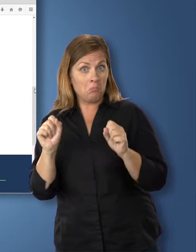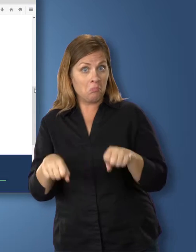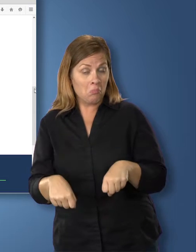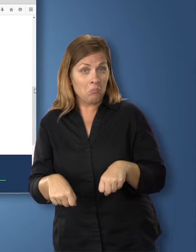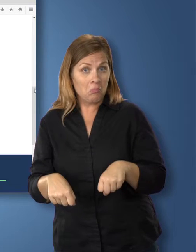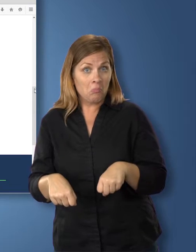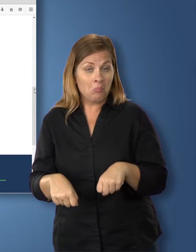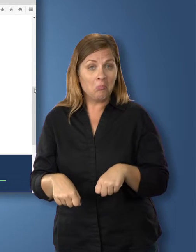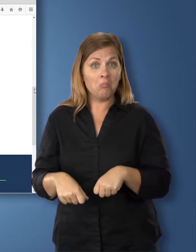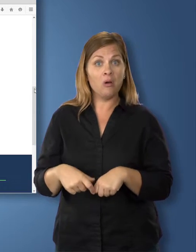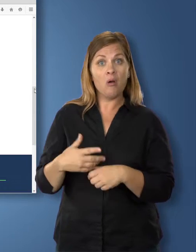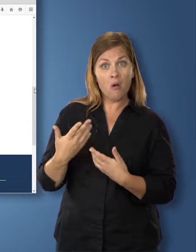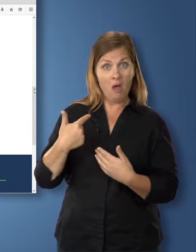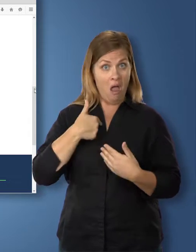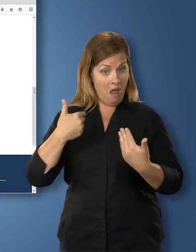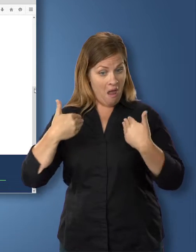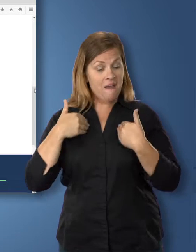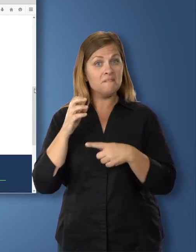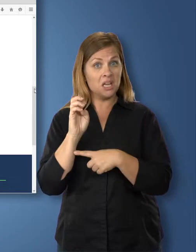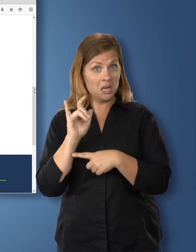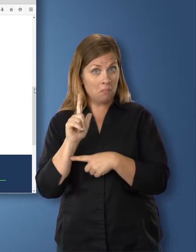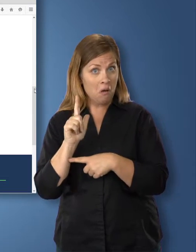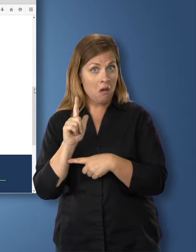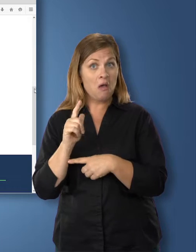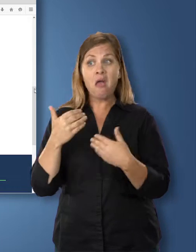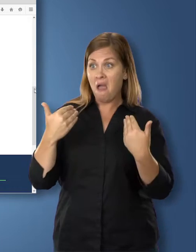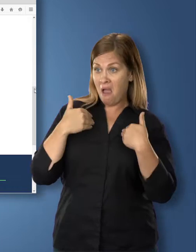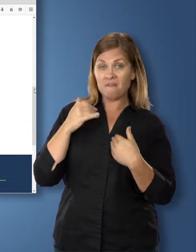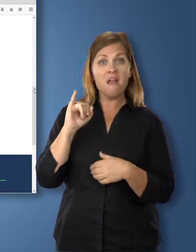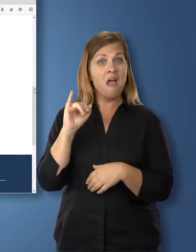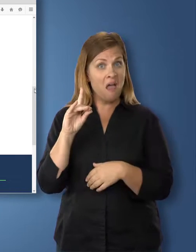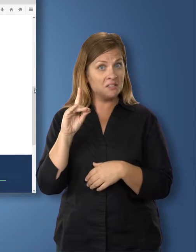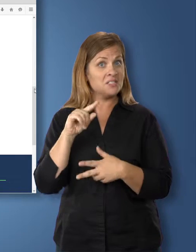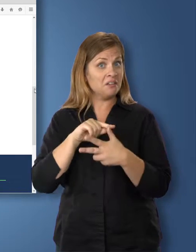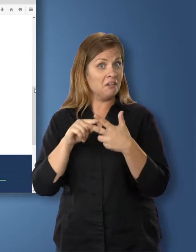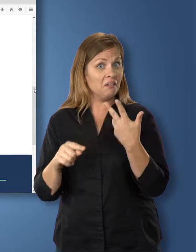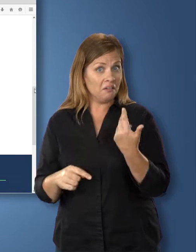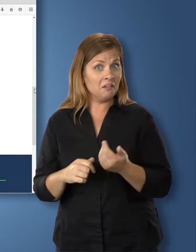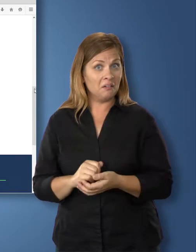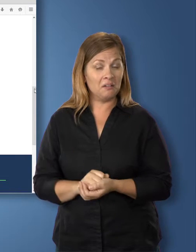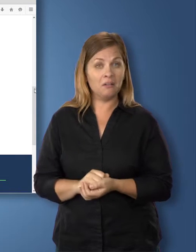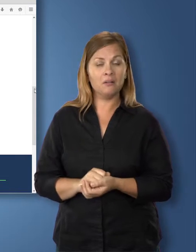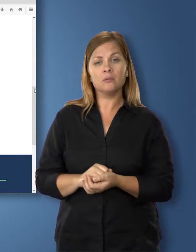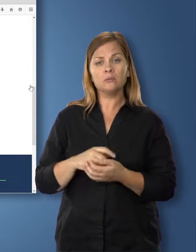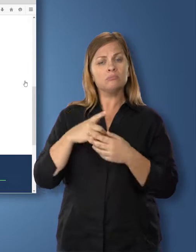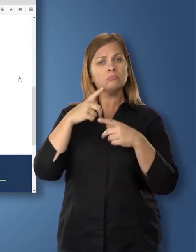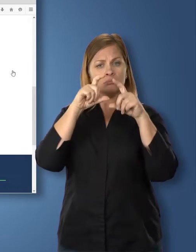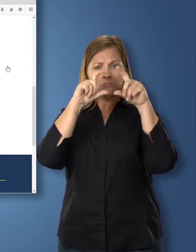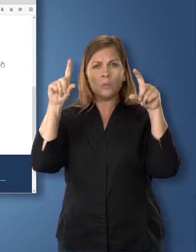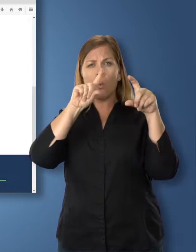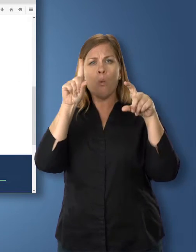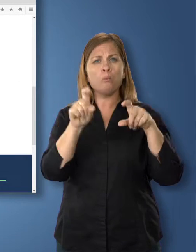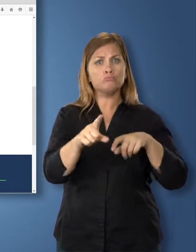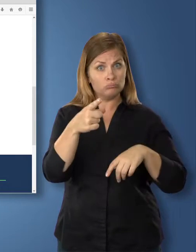It then has three questions: First it asks if you are a U.S. citizen.